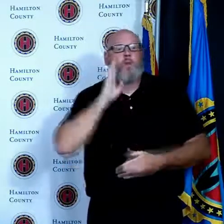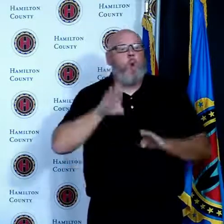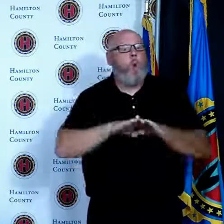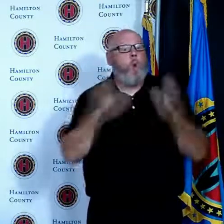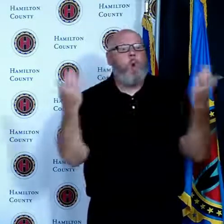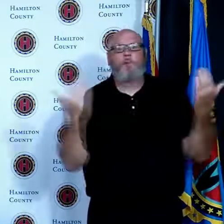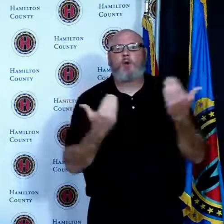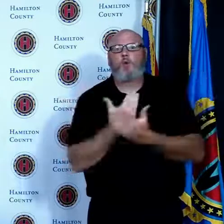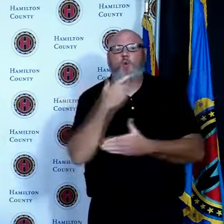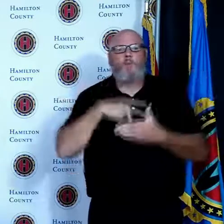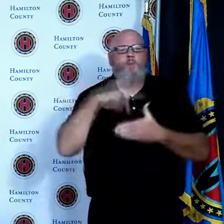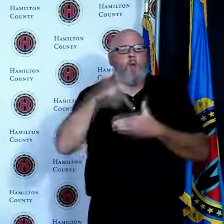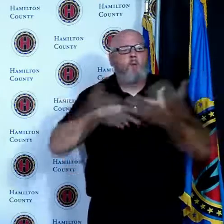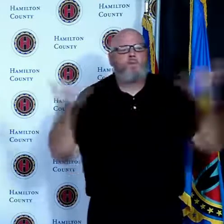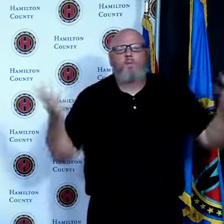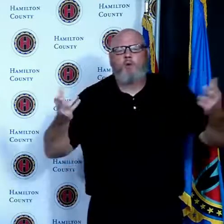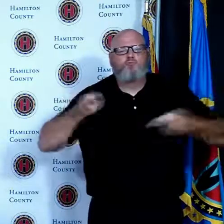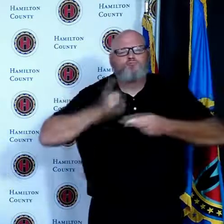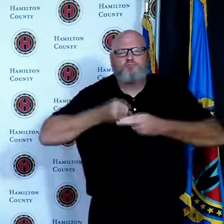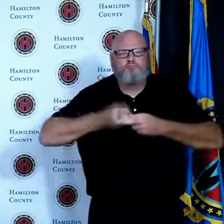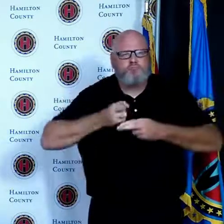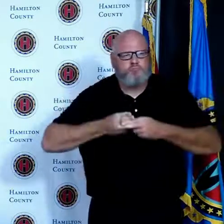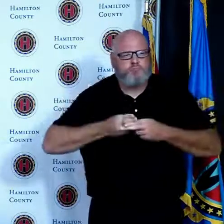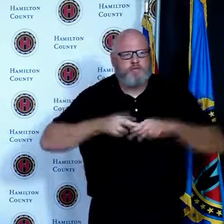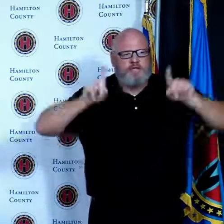between Hamilton County the Health Collaborative and eight